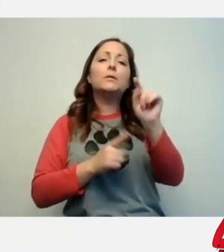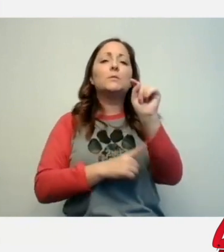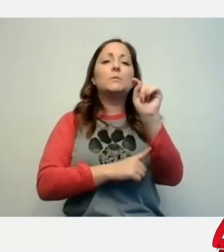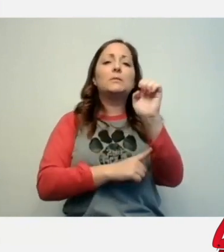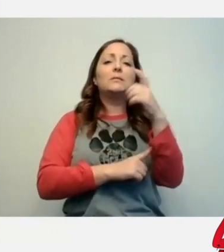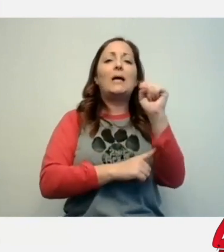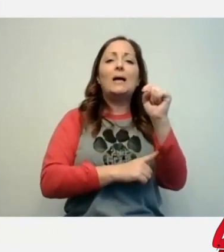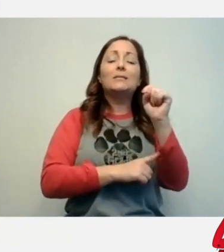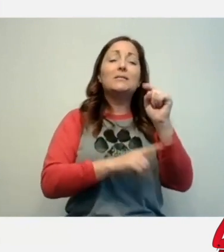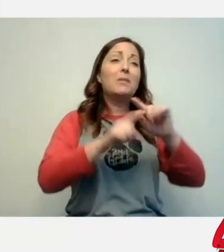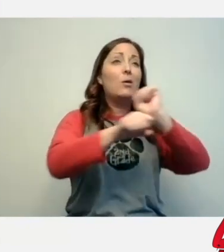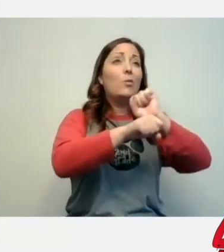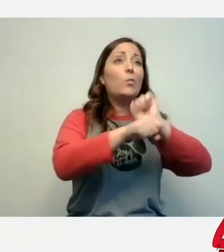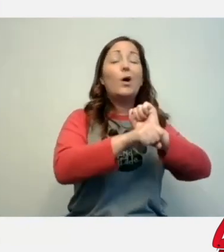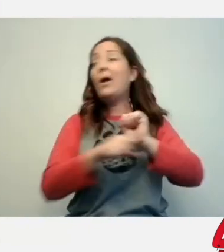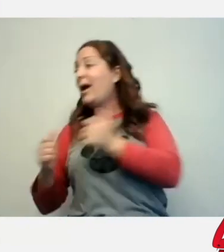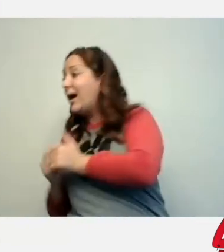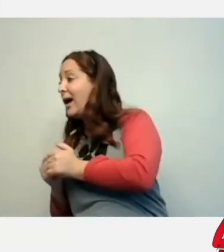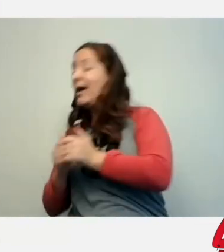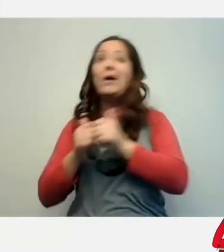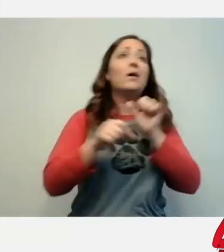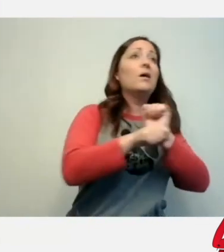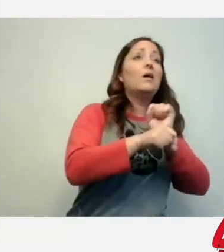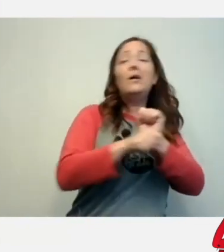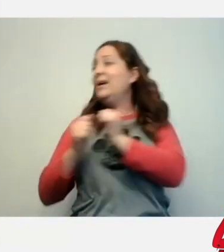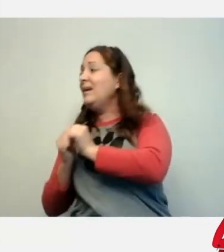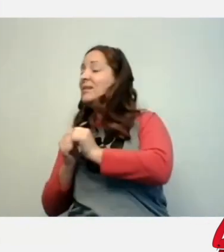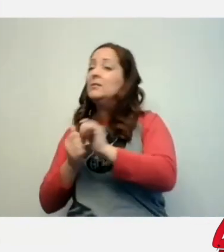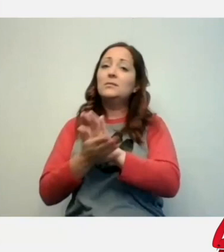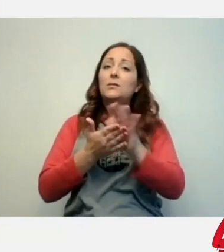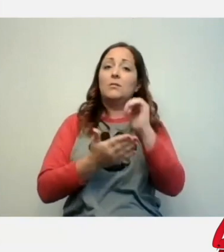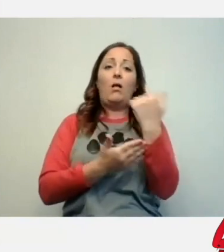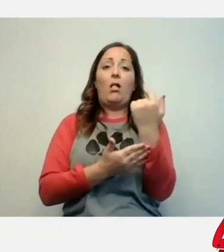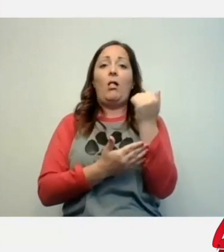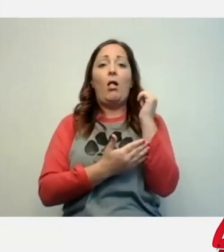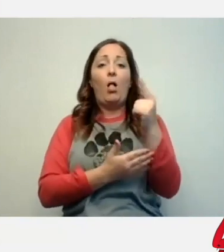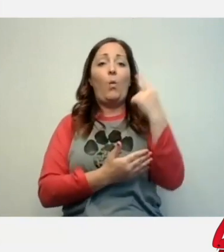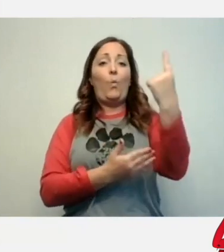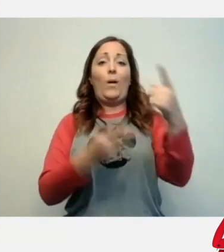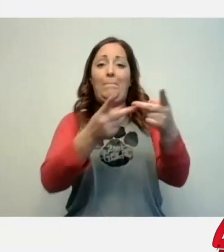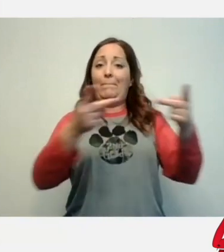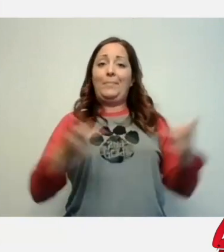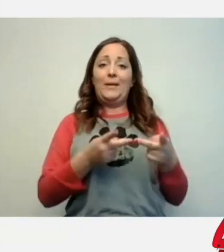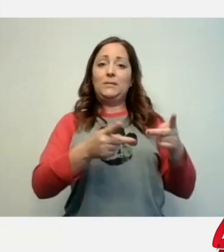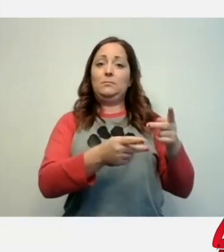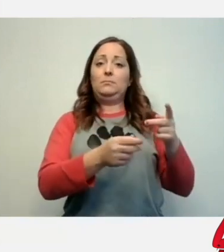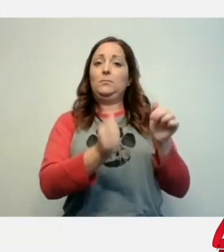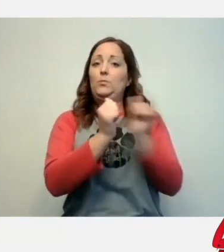through informal conversations through the chat feature in Teams,